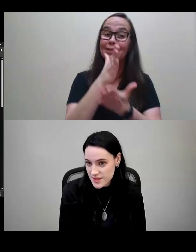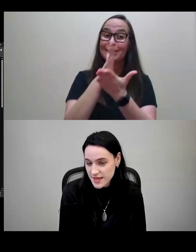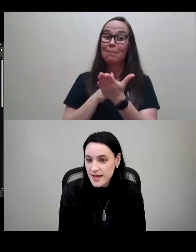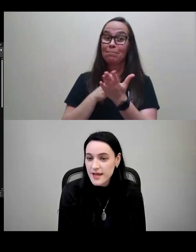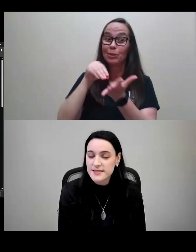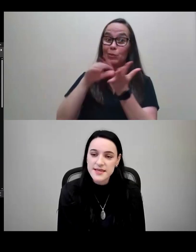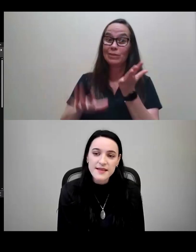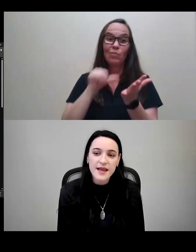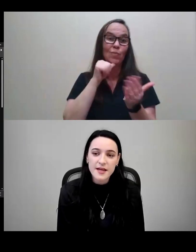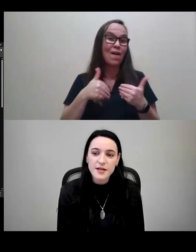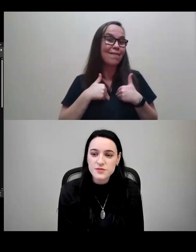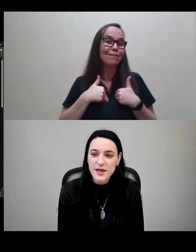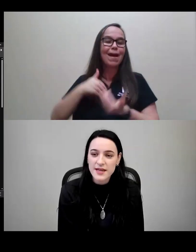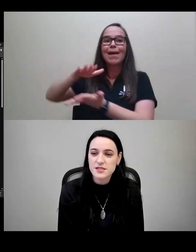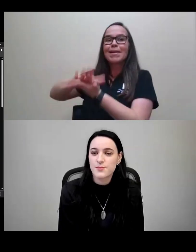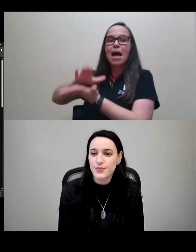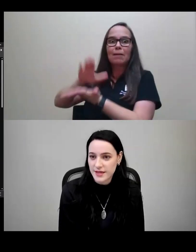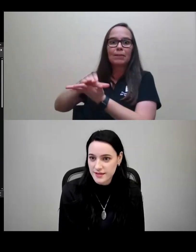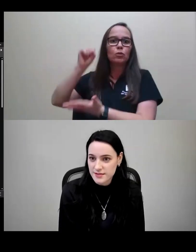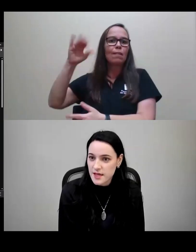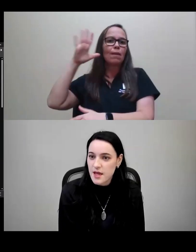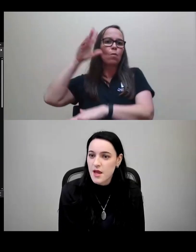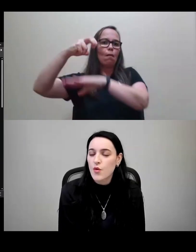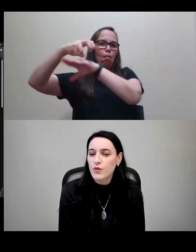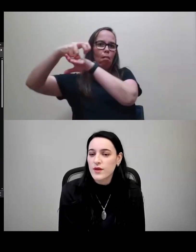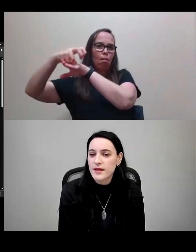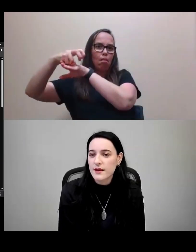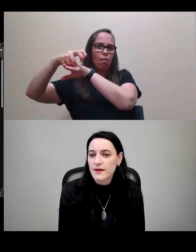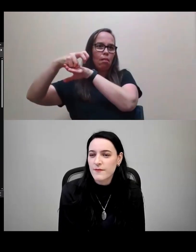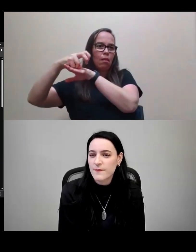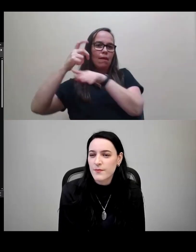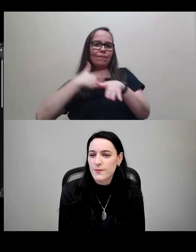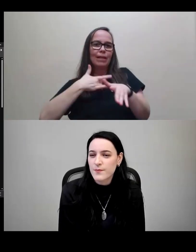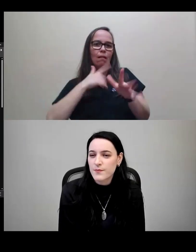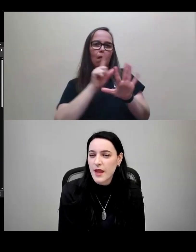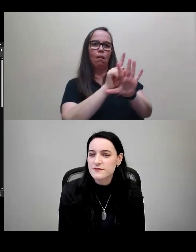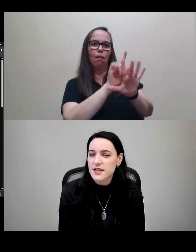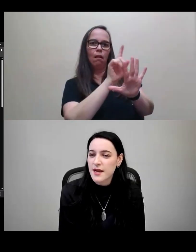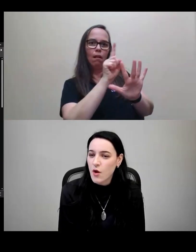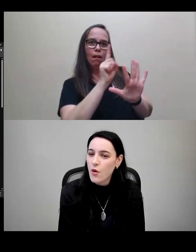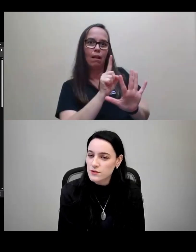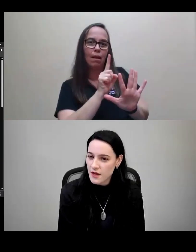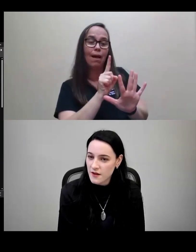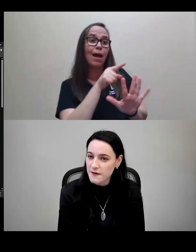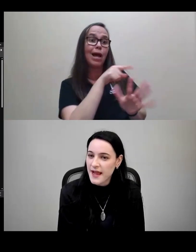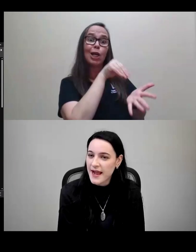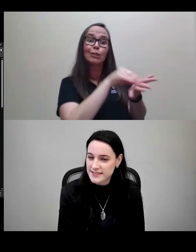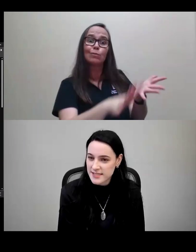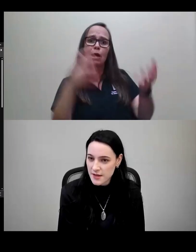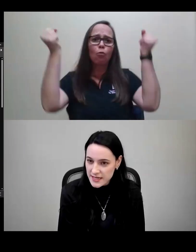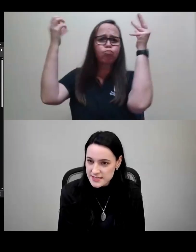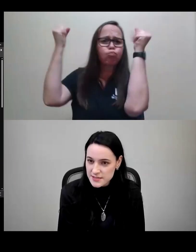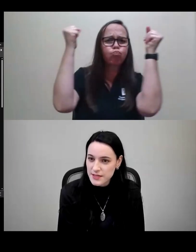do you think? Because again that comes back to BICS. We have to kind of hold off on the academics